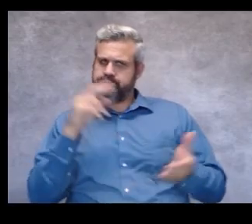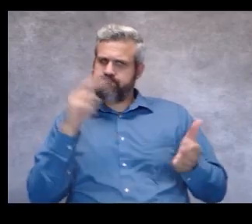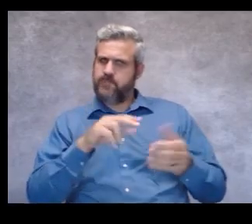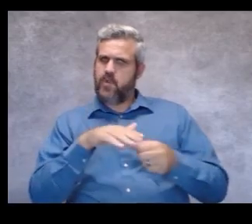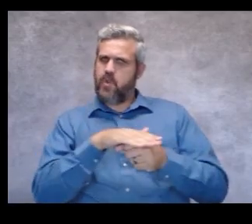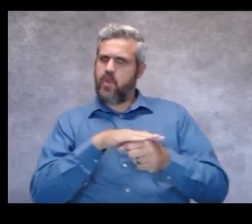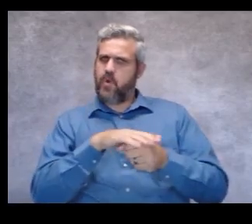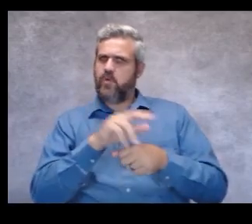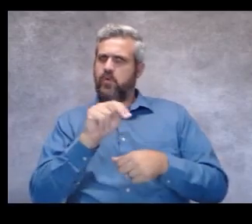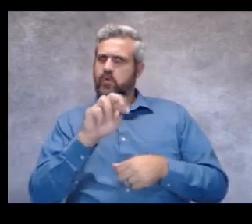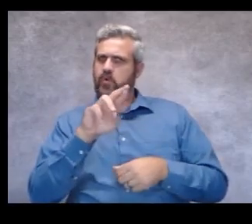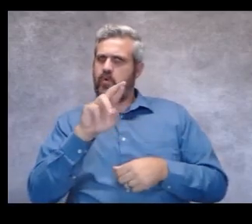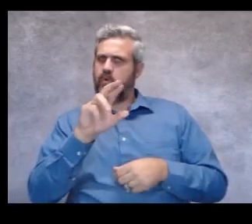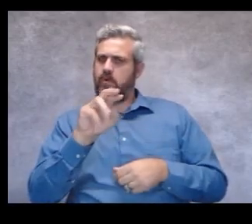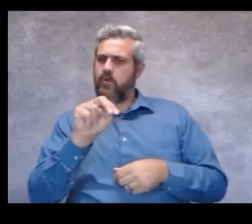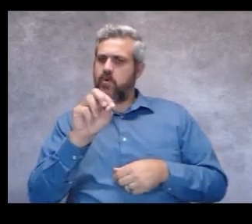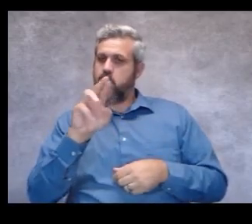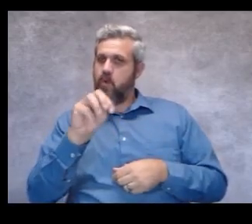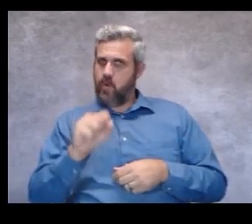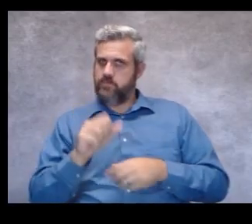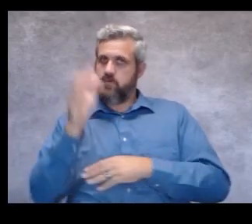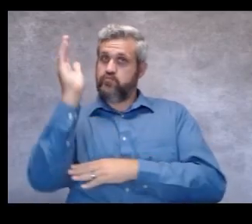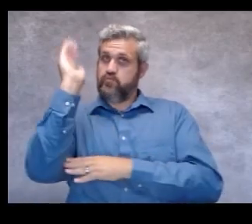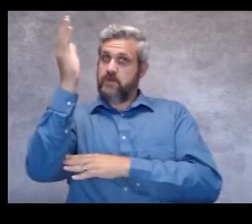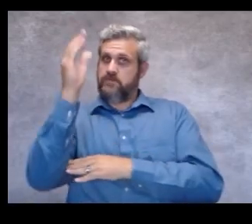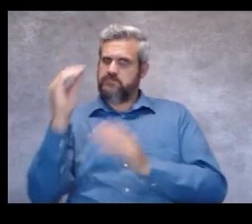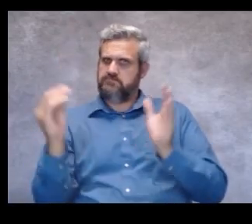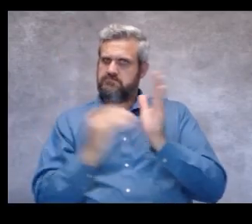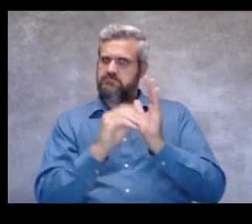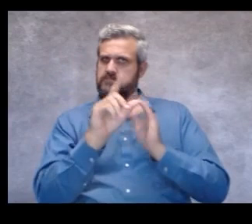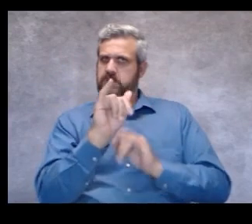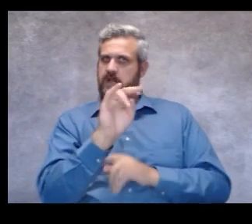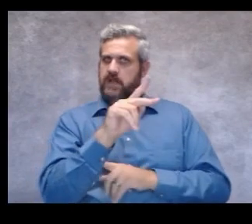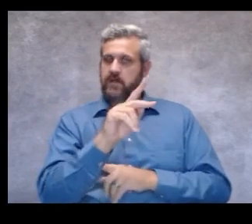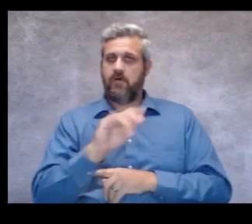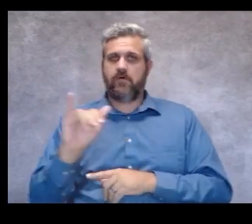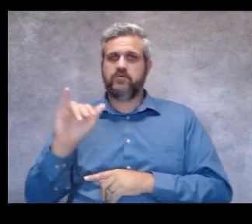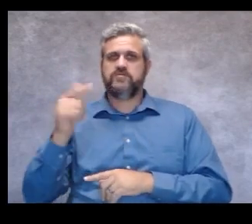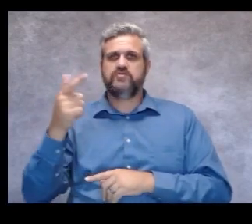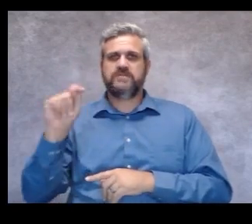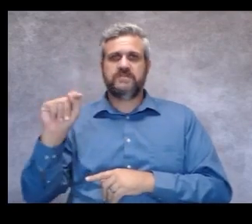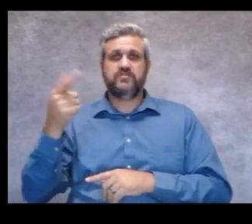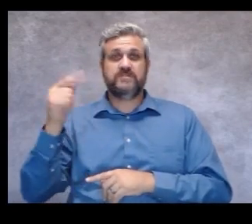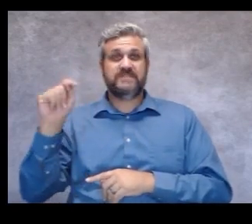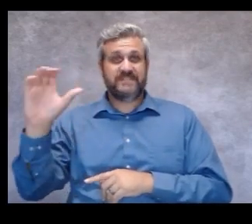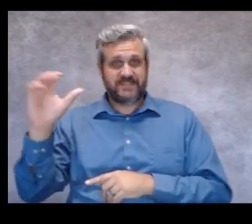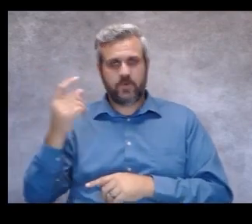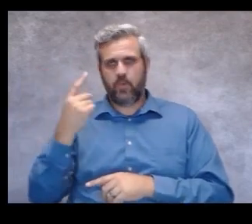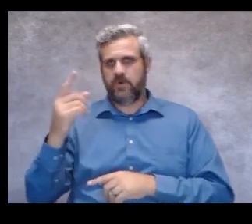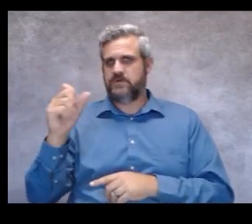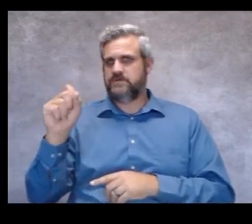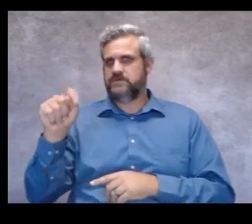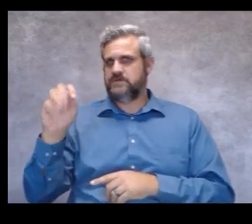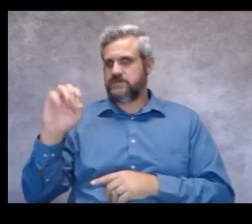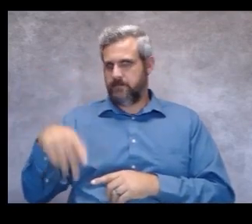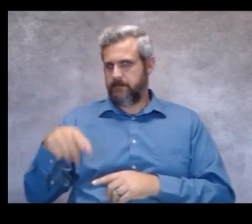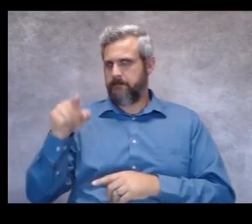local norms presentation linked here and posted on the GT GTC onetop.